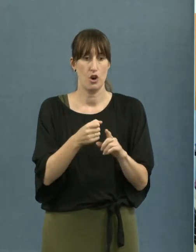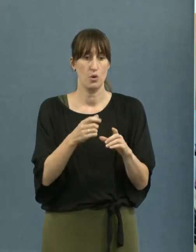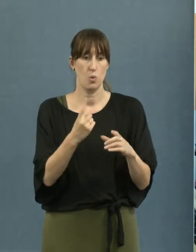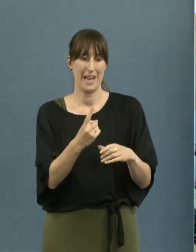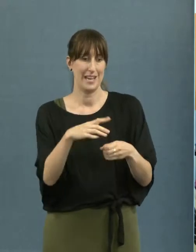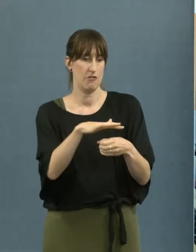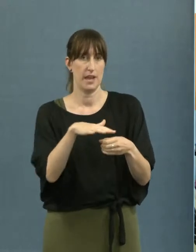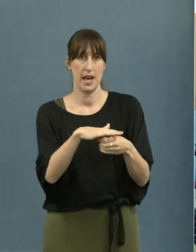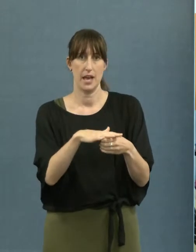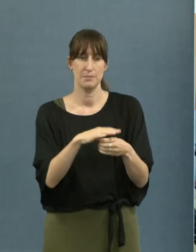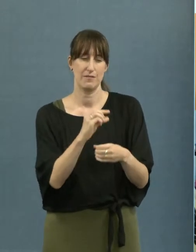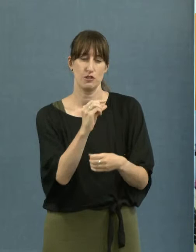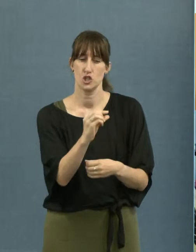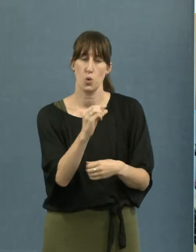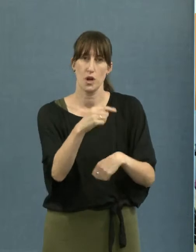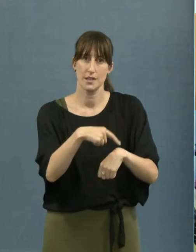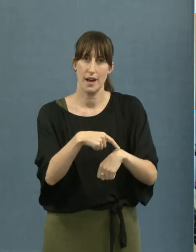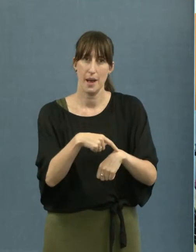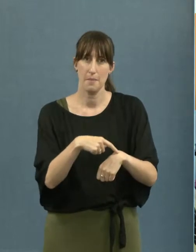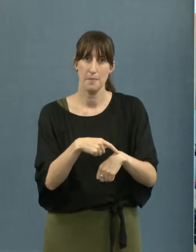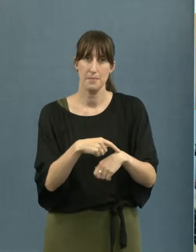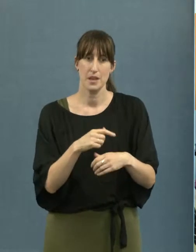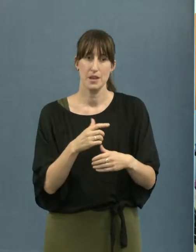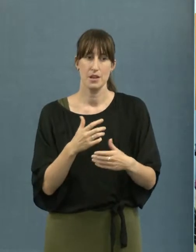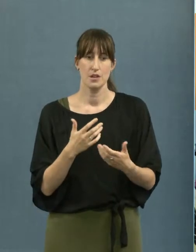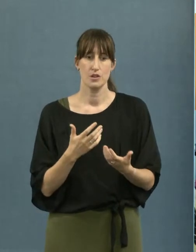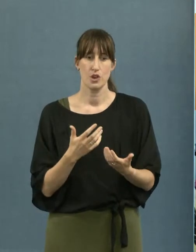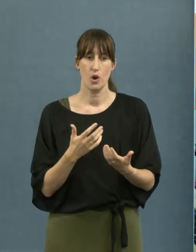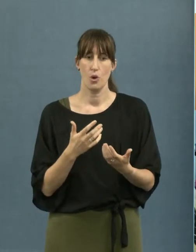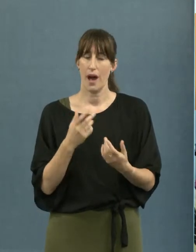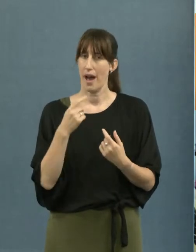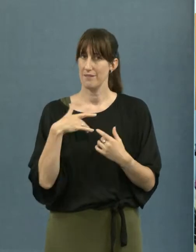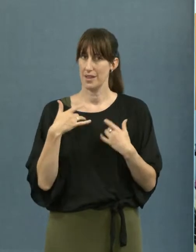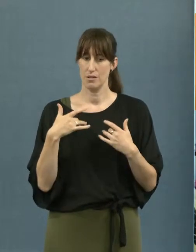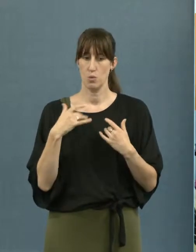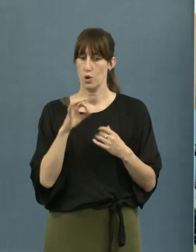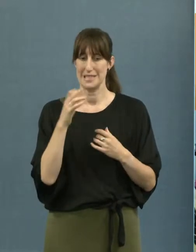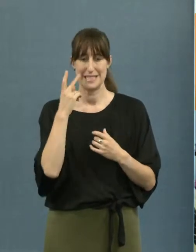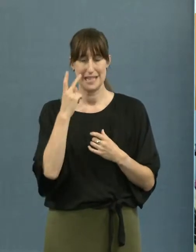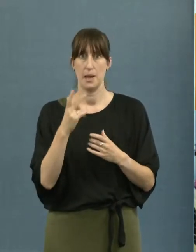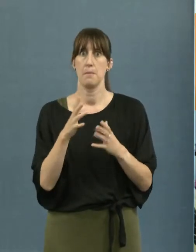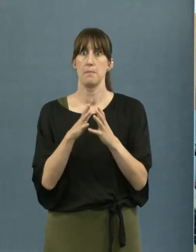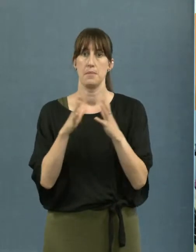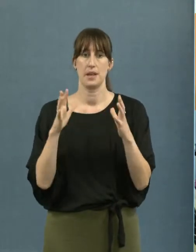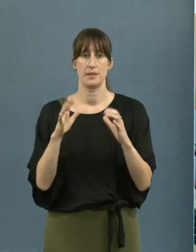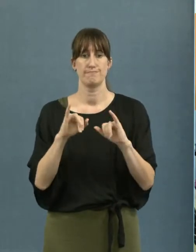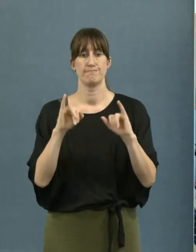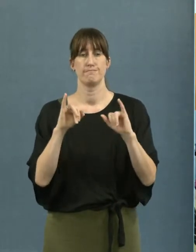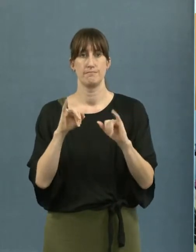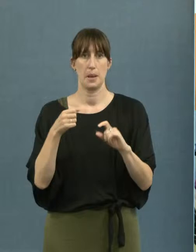expectation is that we would not then see a significant